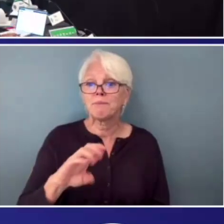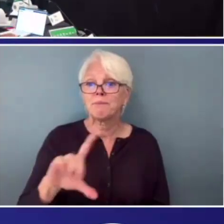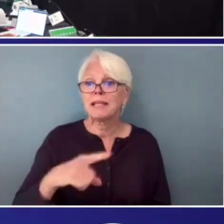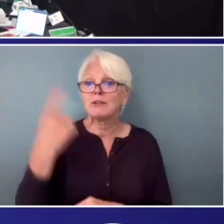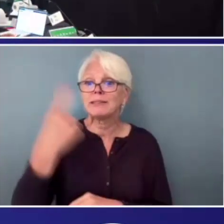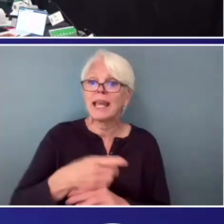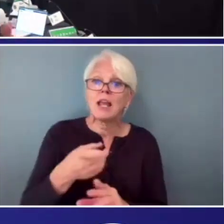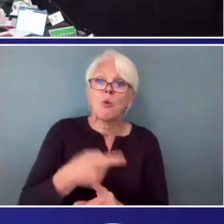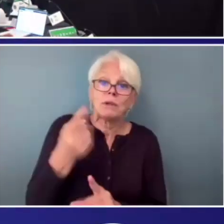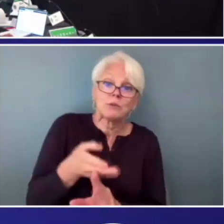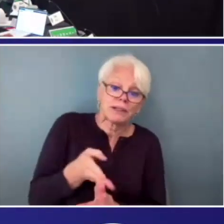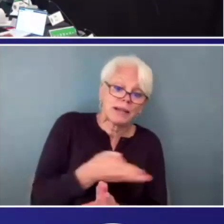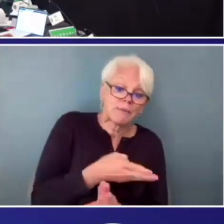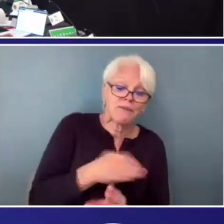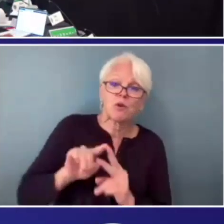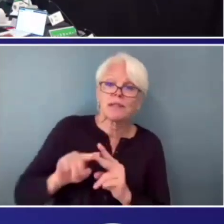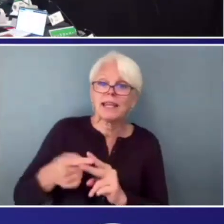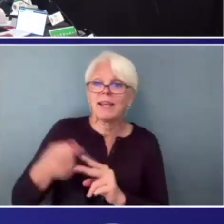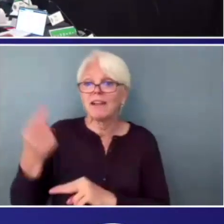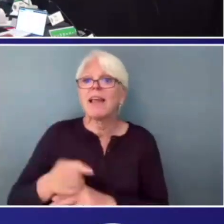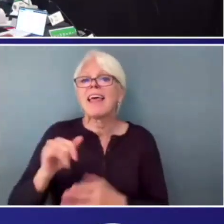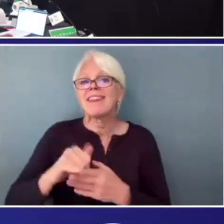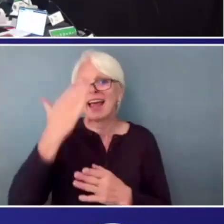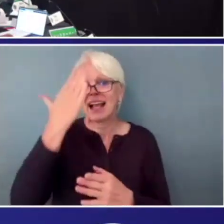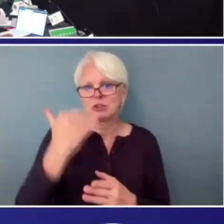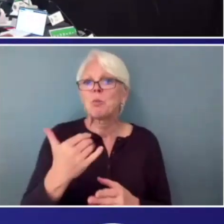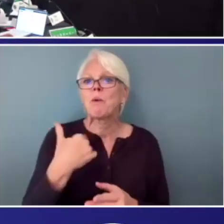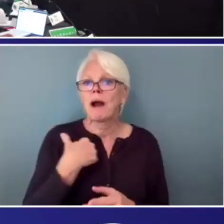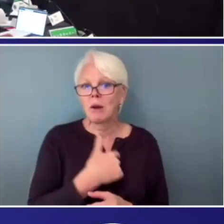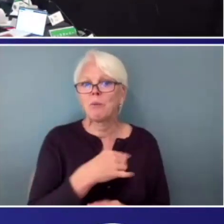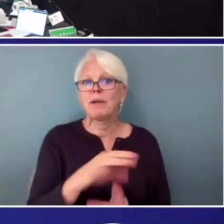effective date, and that's why we had chosen the date that we chose.